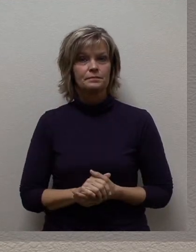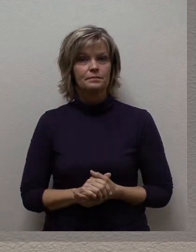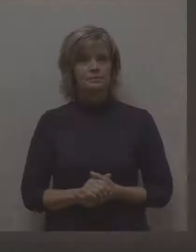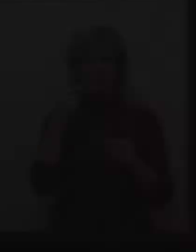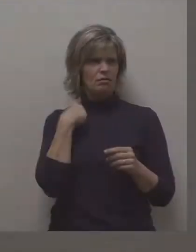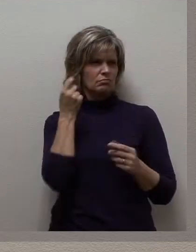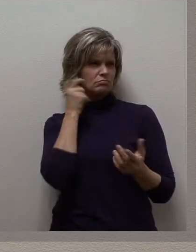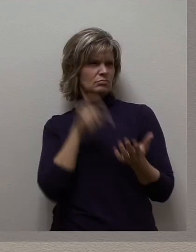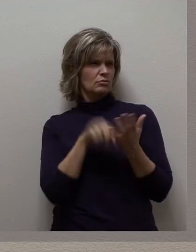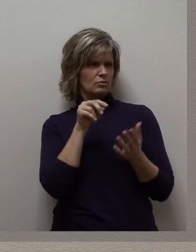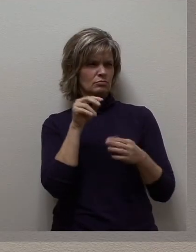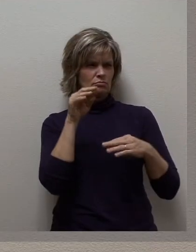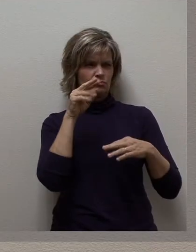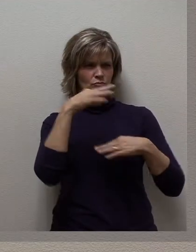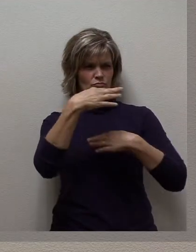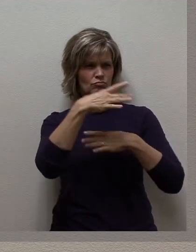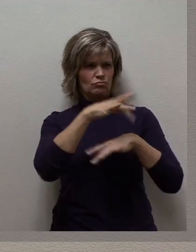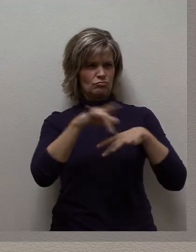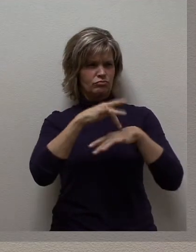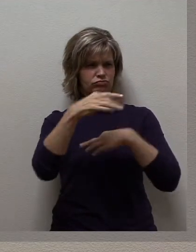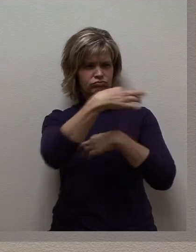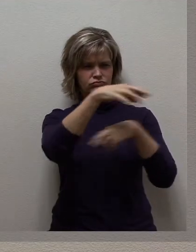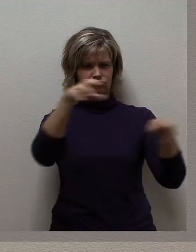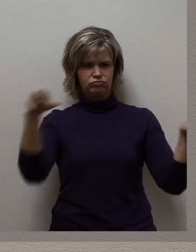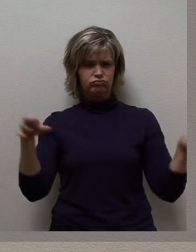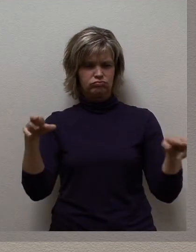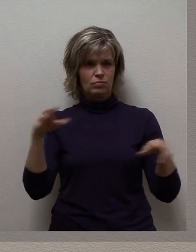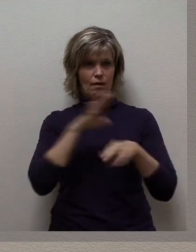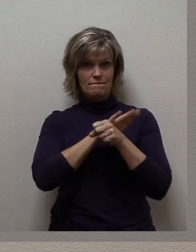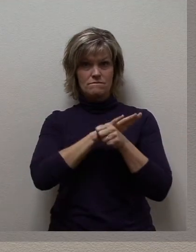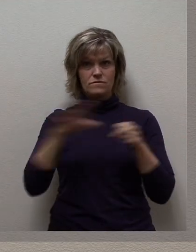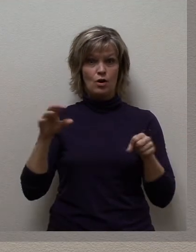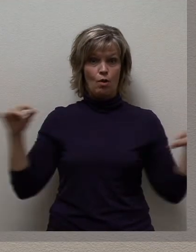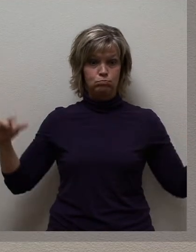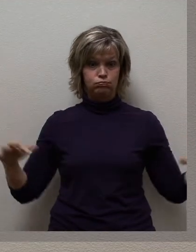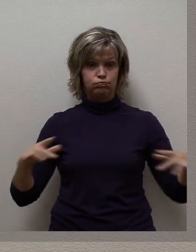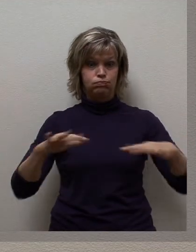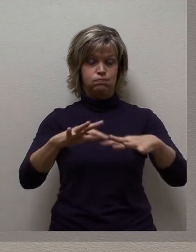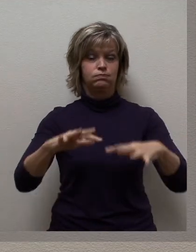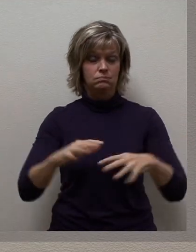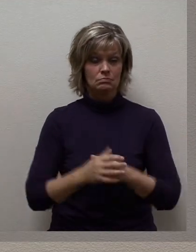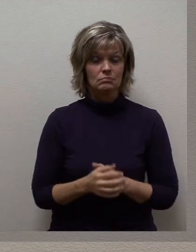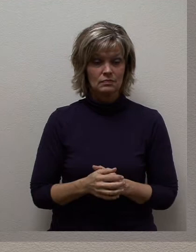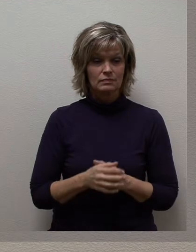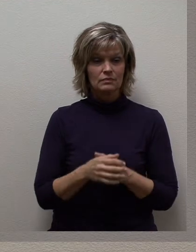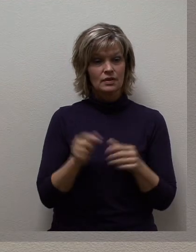I noticed the rooms were full. They were completely full in the press conference rooms and